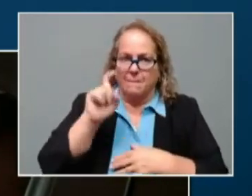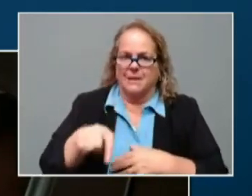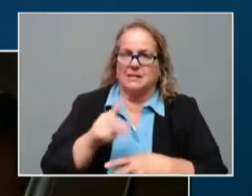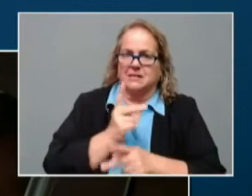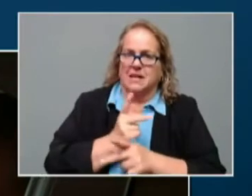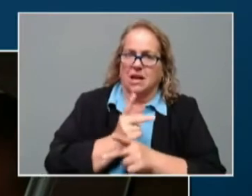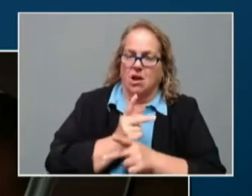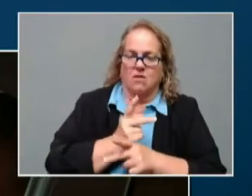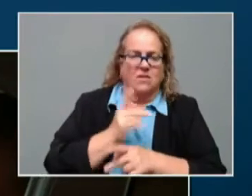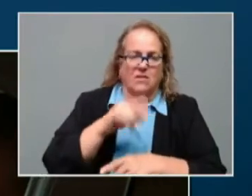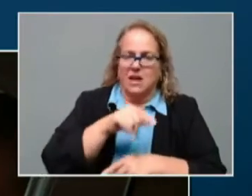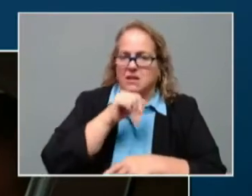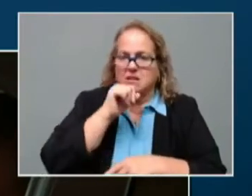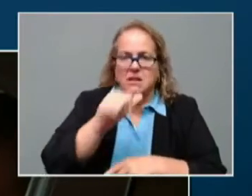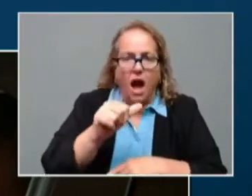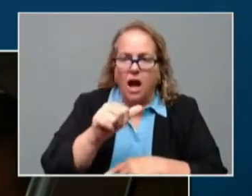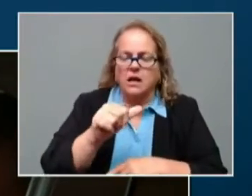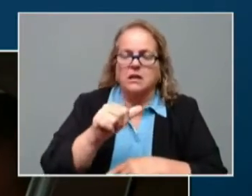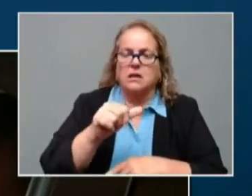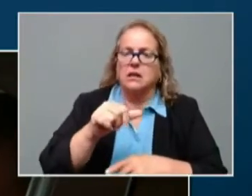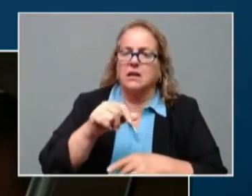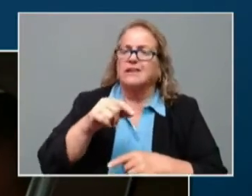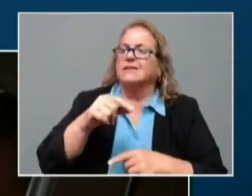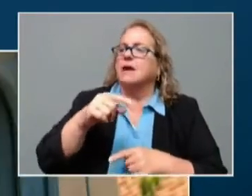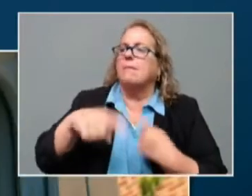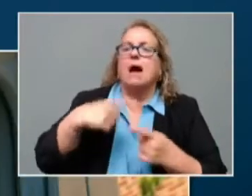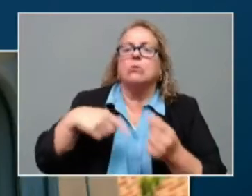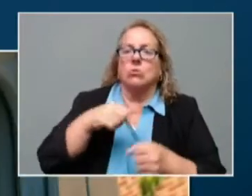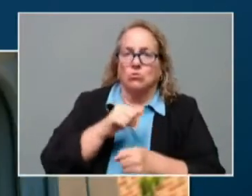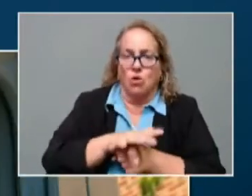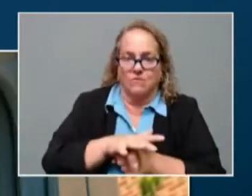around covid. This site is specifically for testing. You'll have a line of